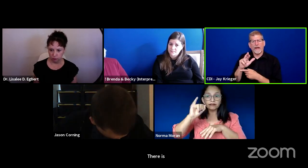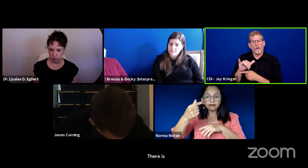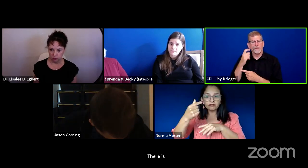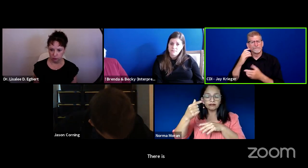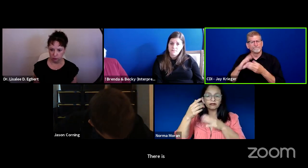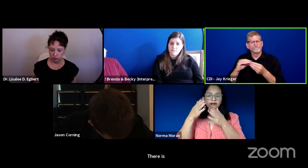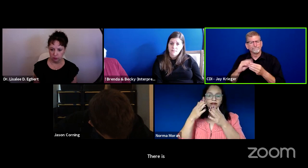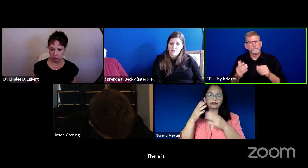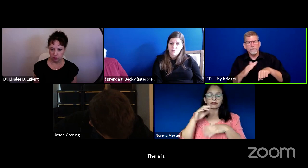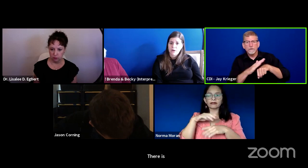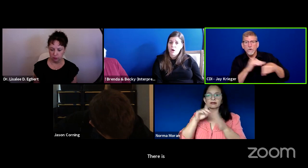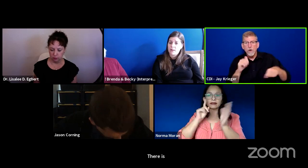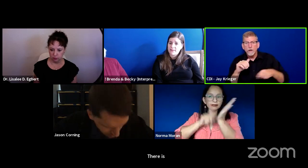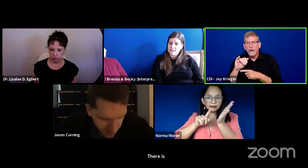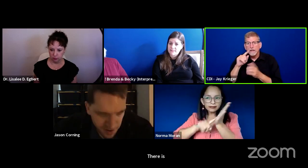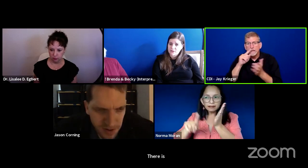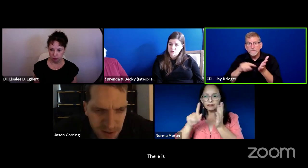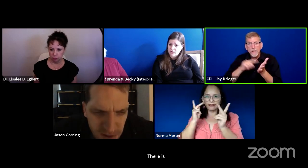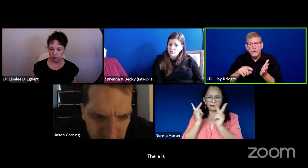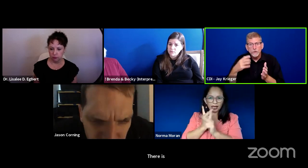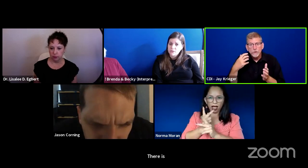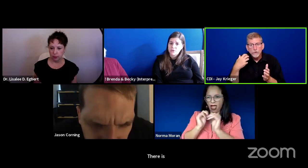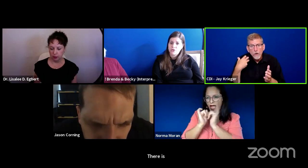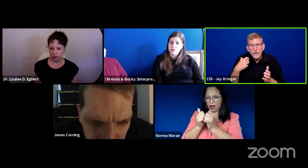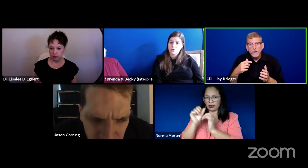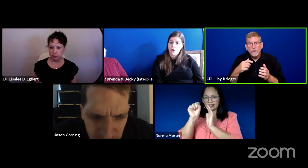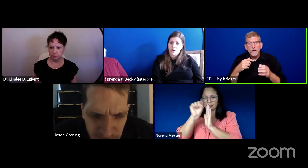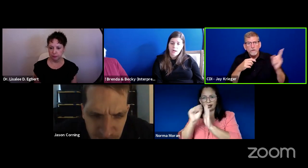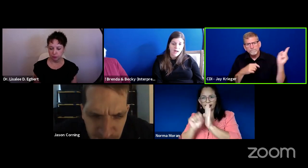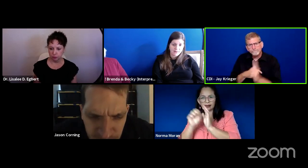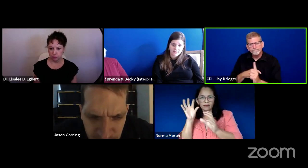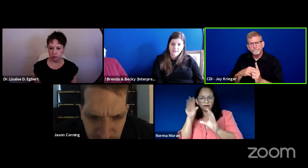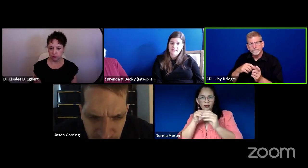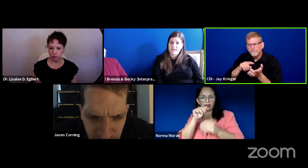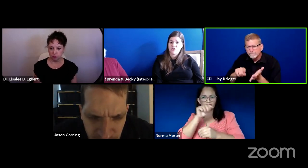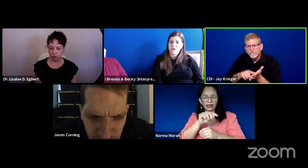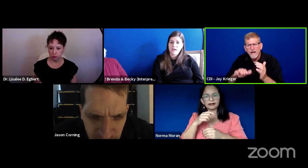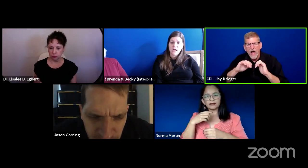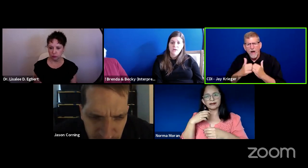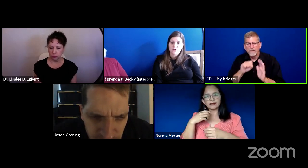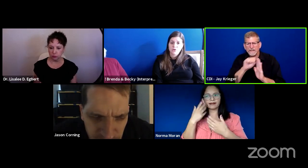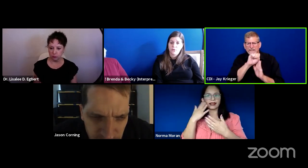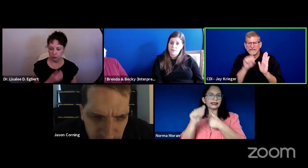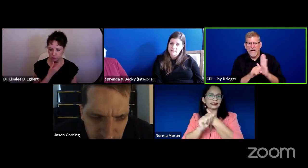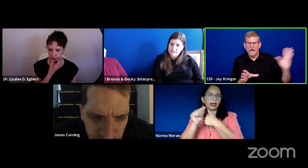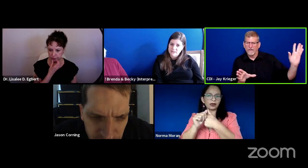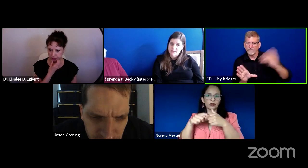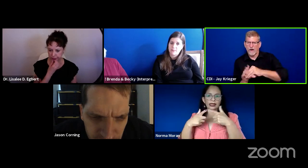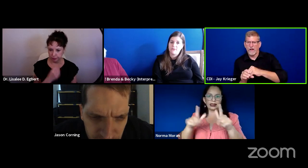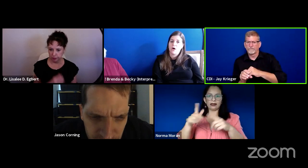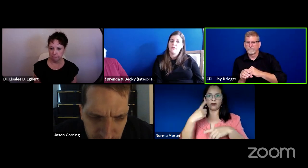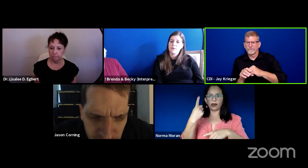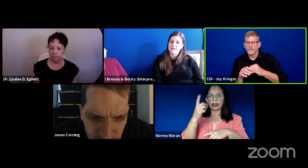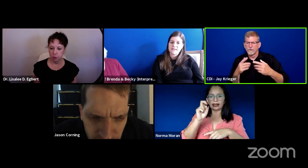Do we call upon the inspector general to have an investigation, to force the state to become involved with this?